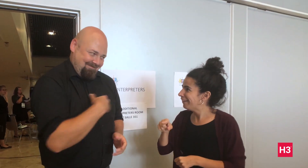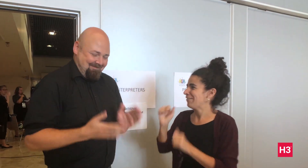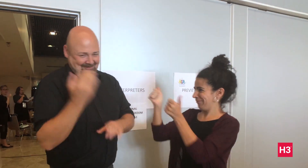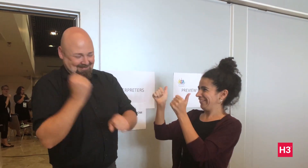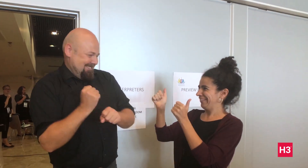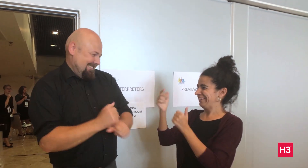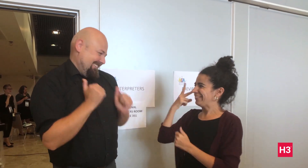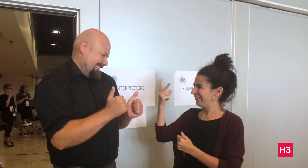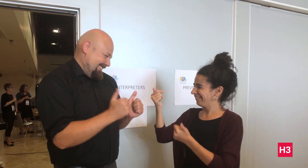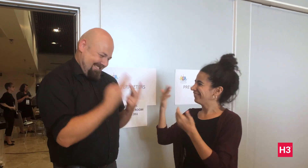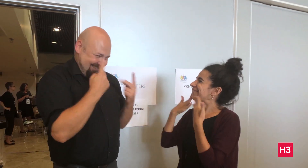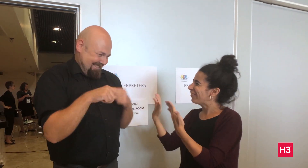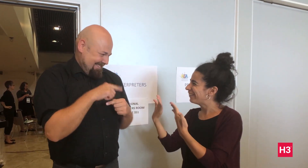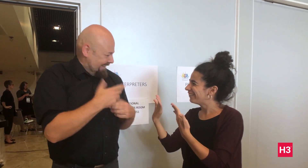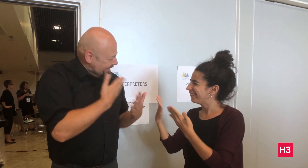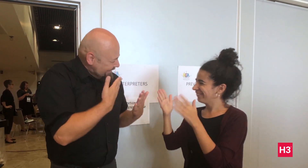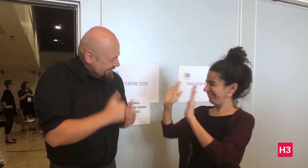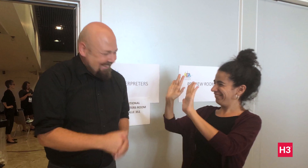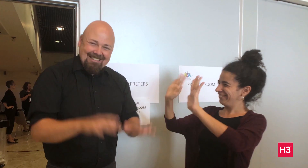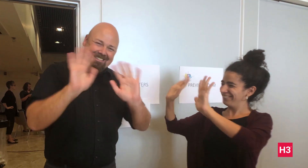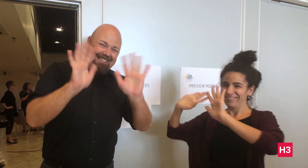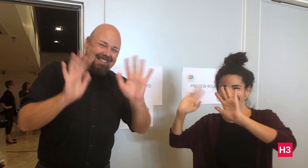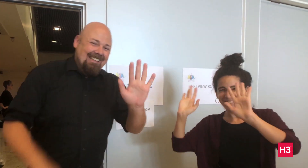Yes, I have to go to work. Thanks. See you around!